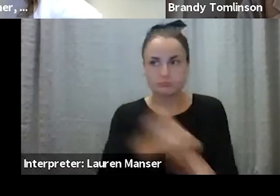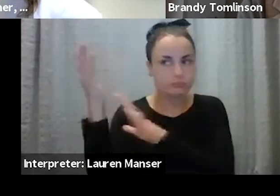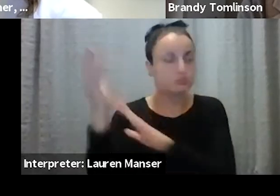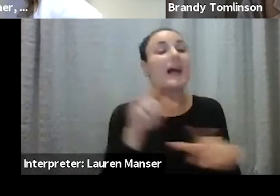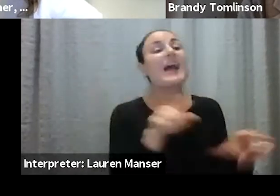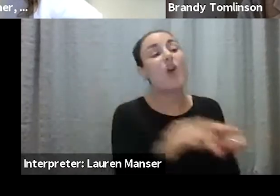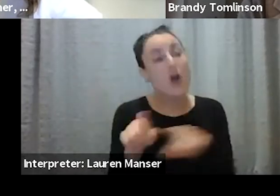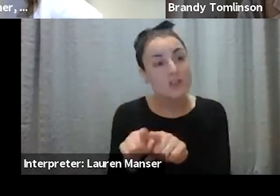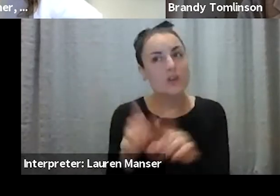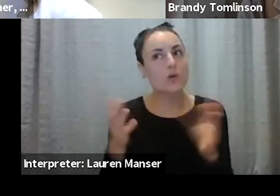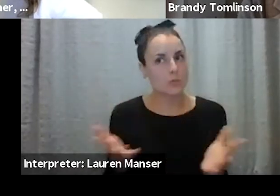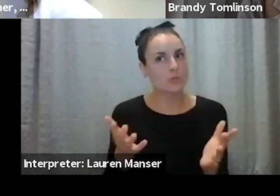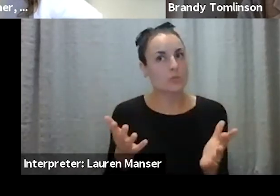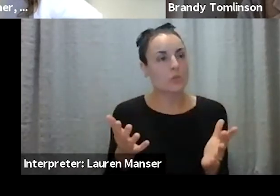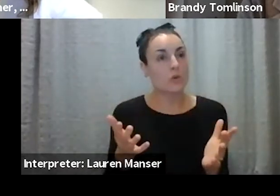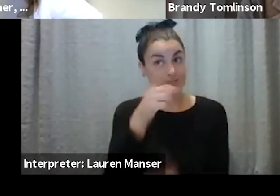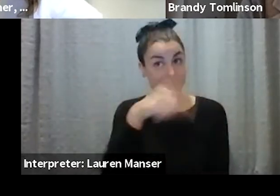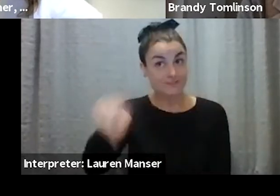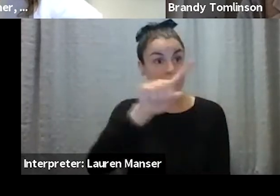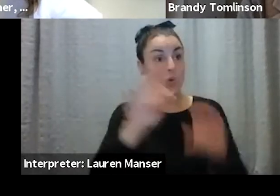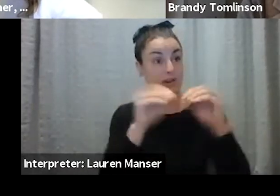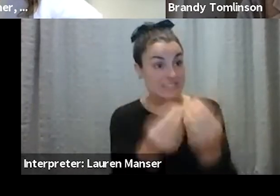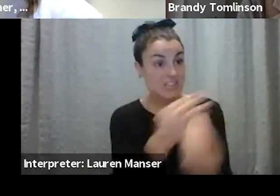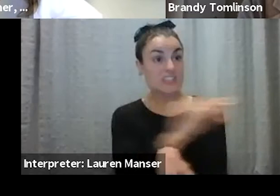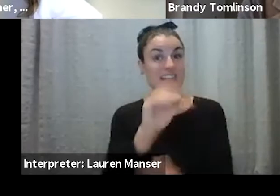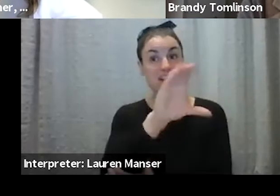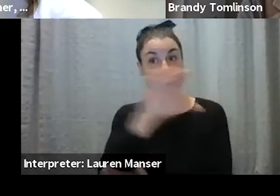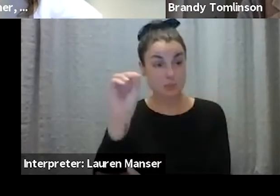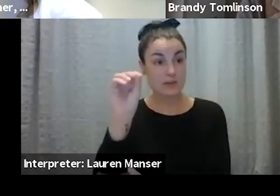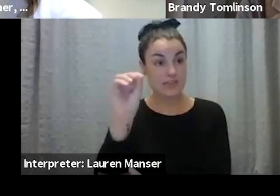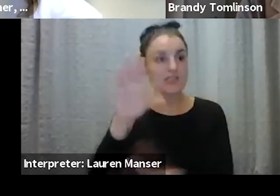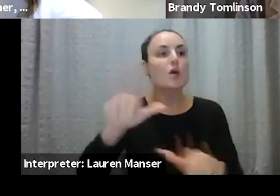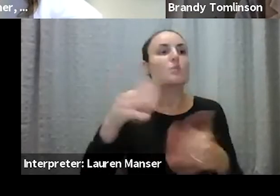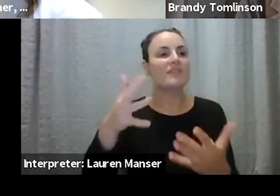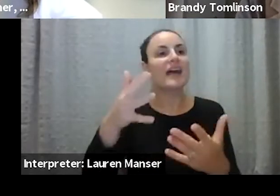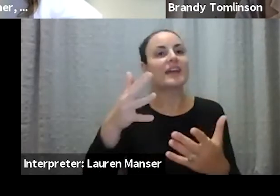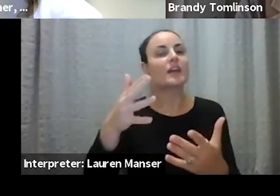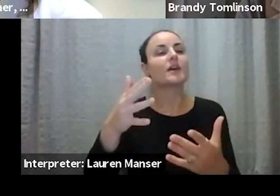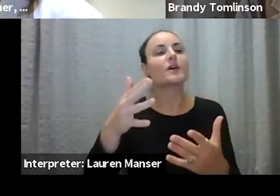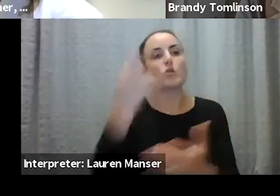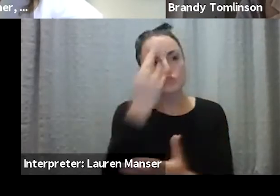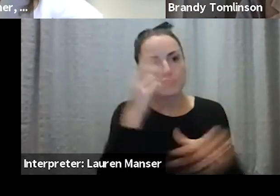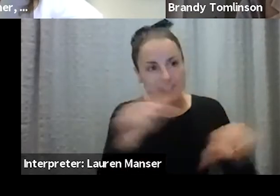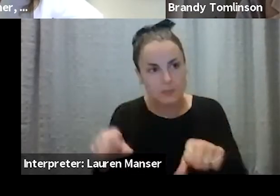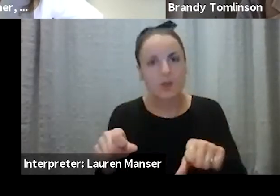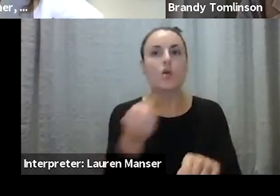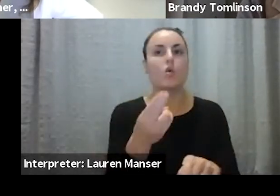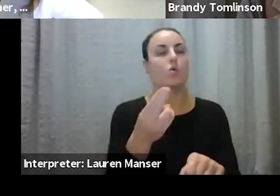as they are required to do under the ADA. Now, some people might say what the self-employment statistics.